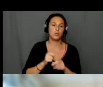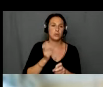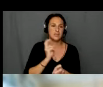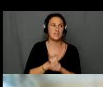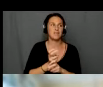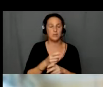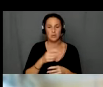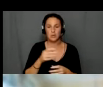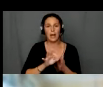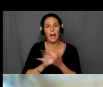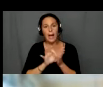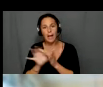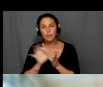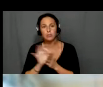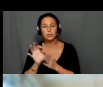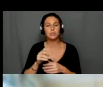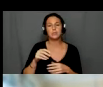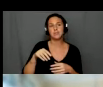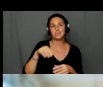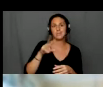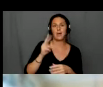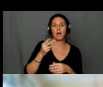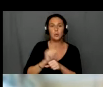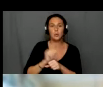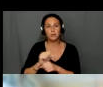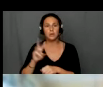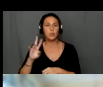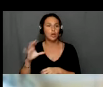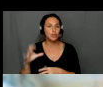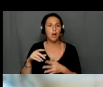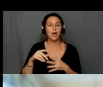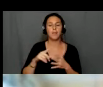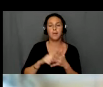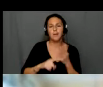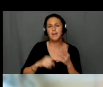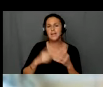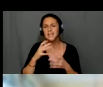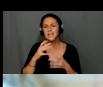This also makes it difficult to really accurately count warehouse workers